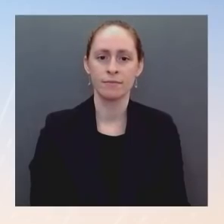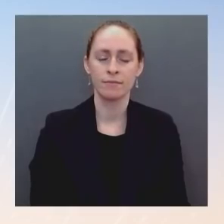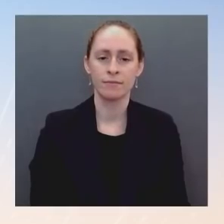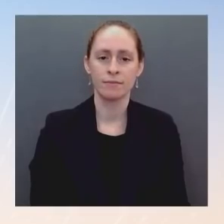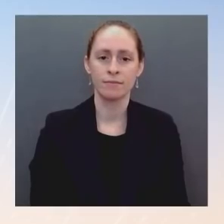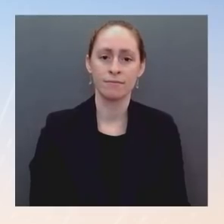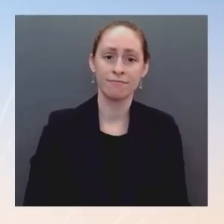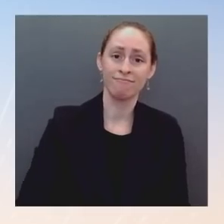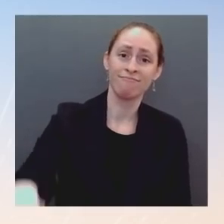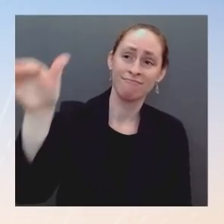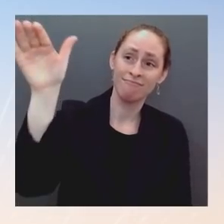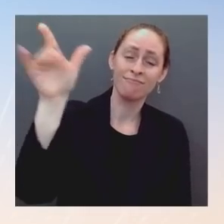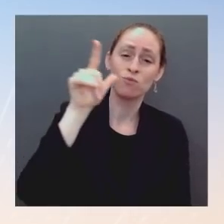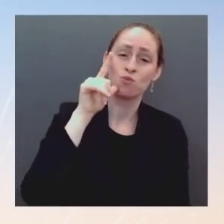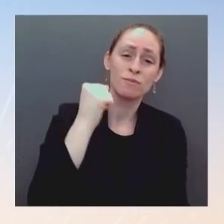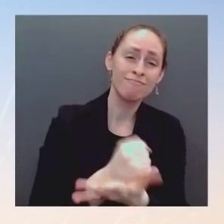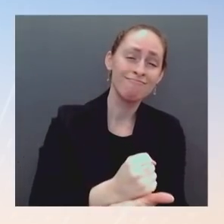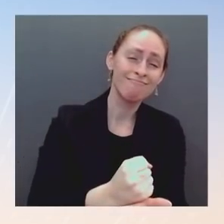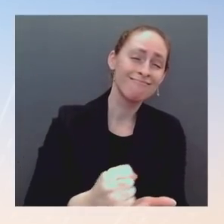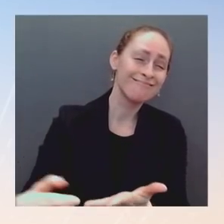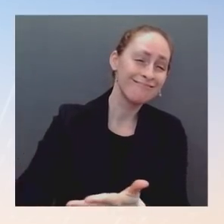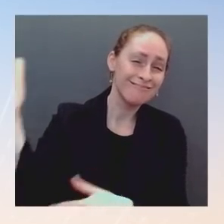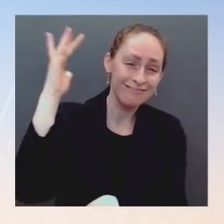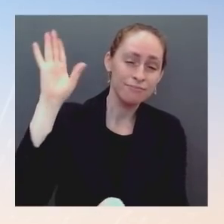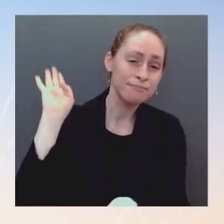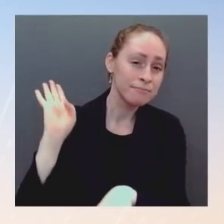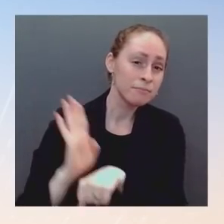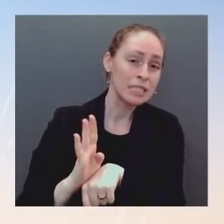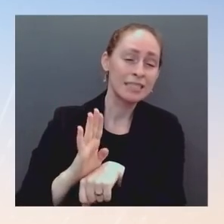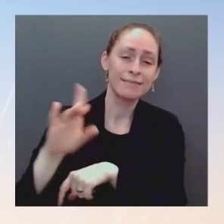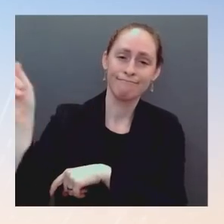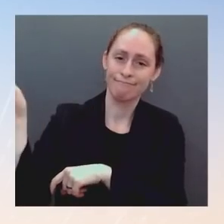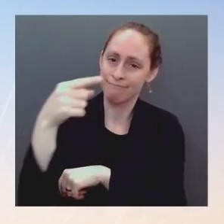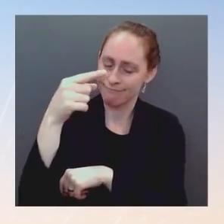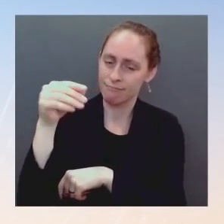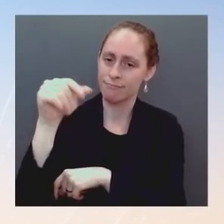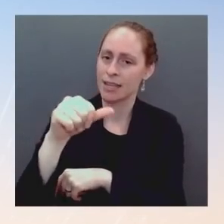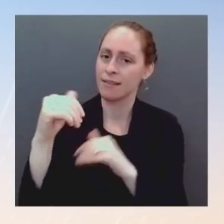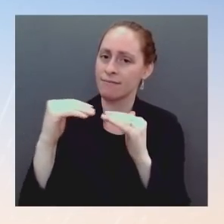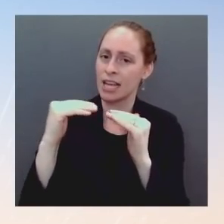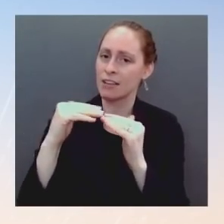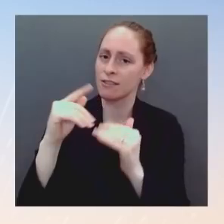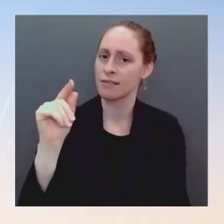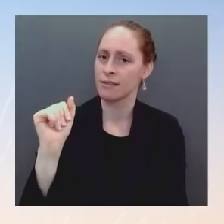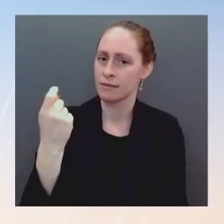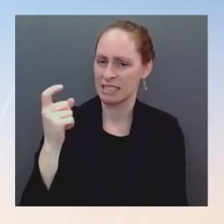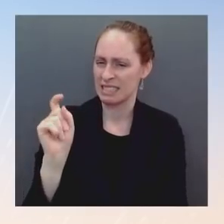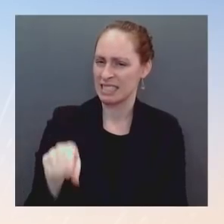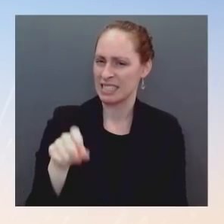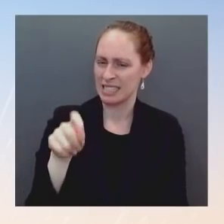So, right now, the point we're at is there's a lot of discussion among members, their staffs, committees -- we're engaged in those as well --